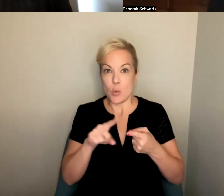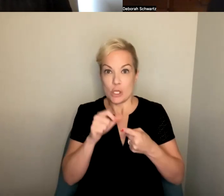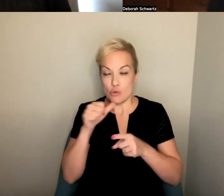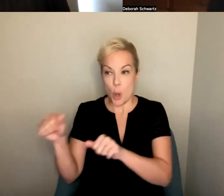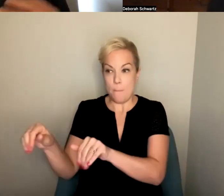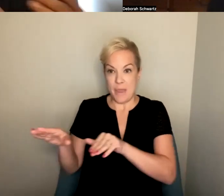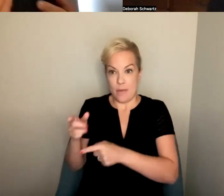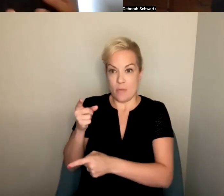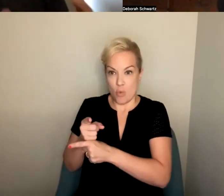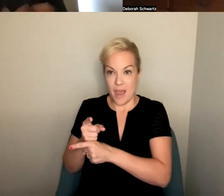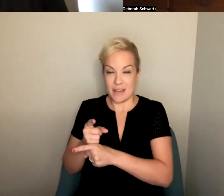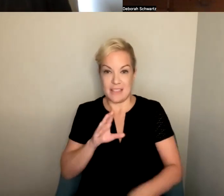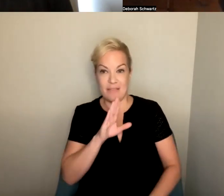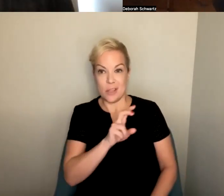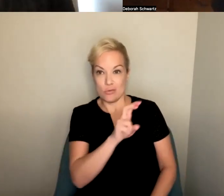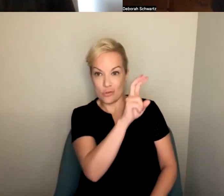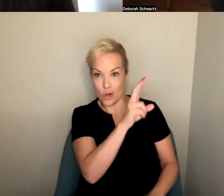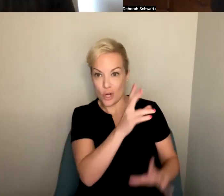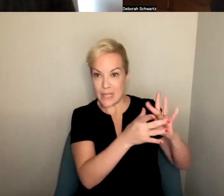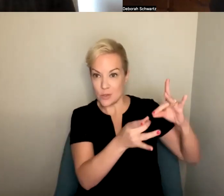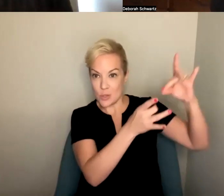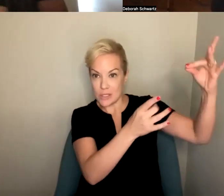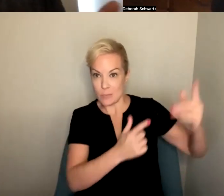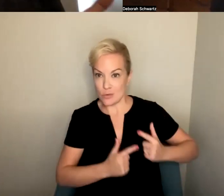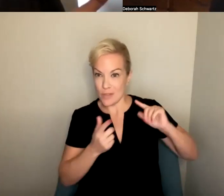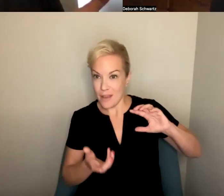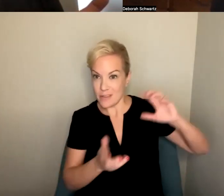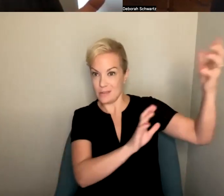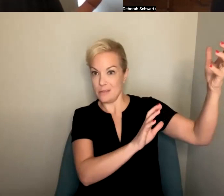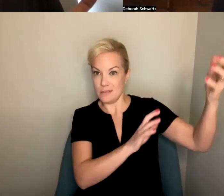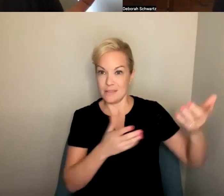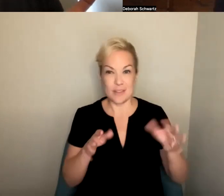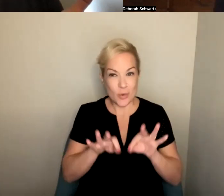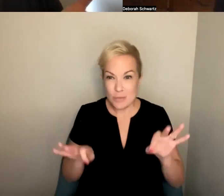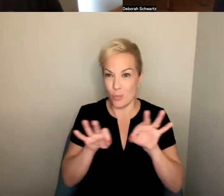life and so we have to really think about it in those start terms. Again if we did it, you know,